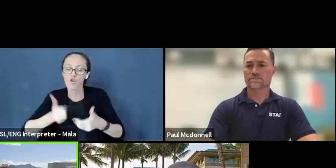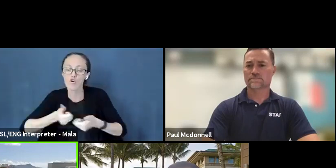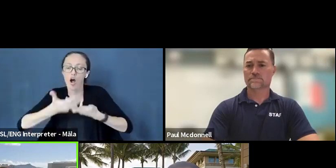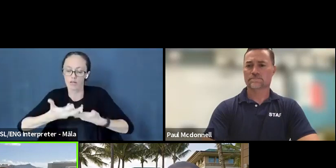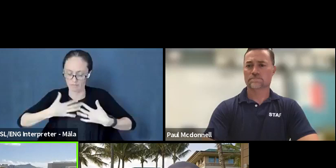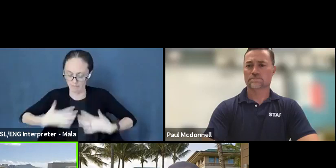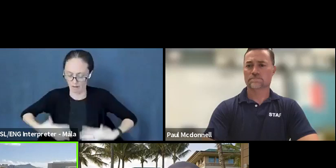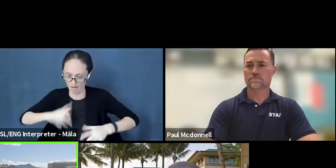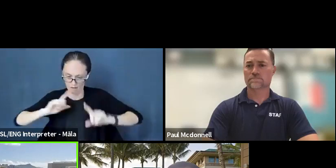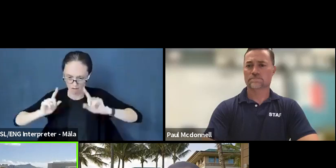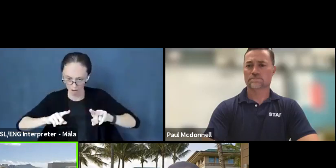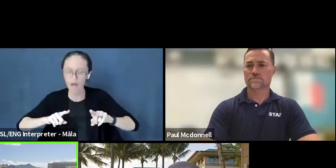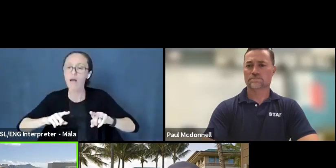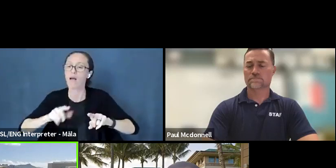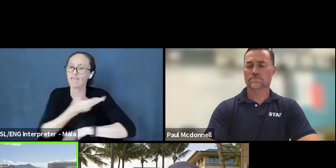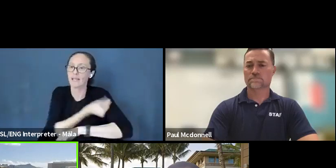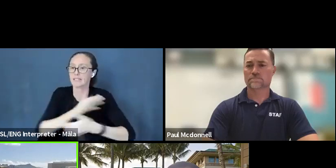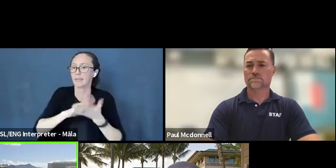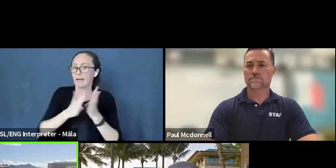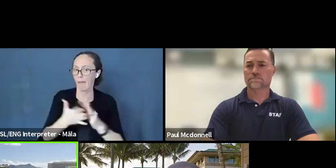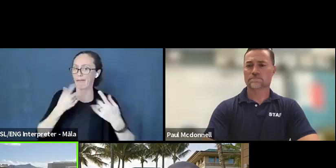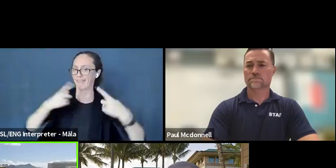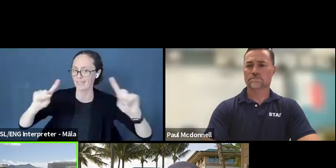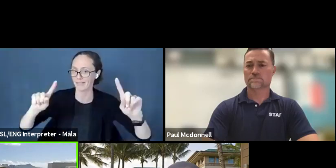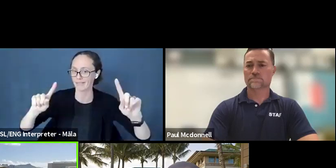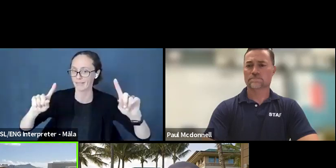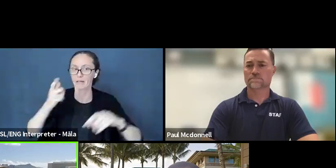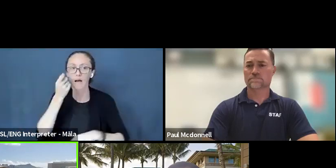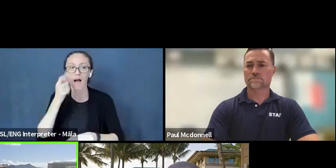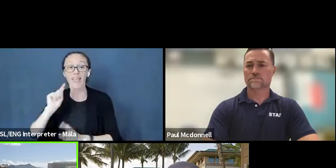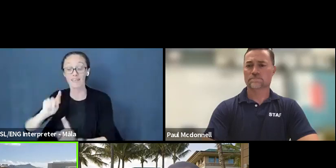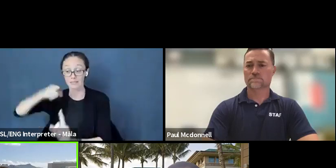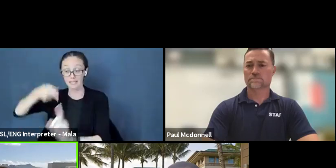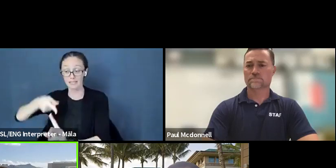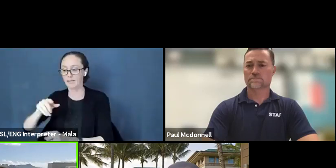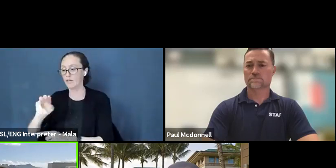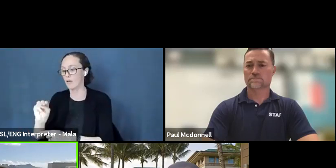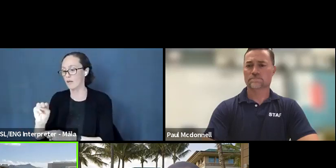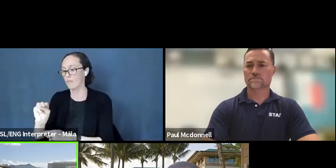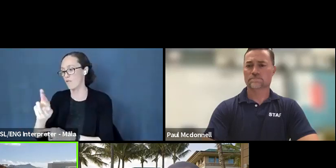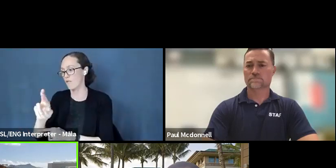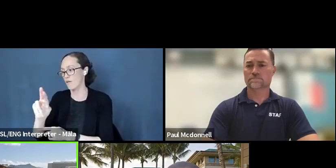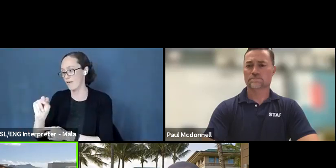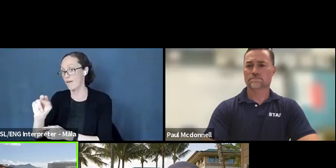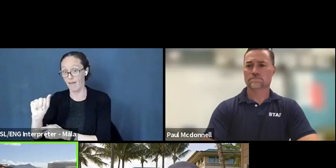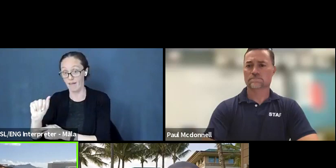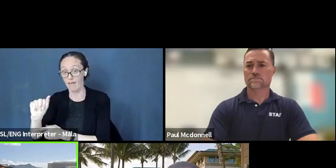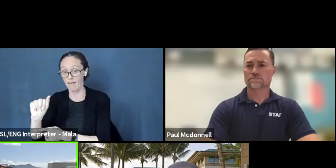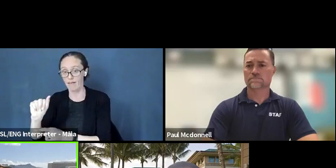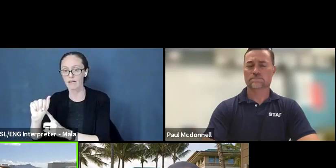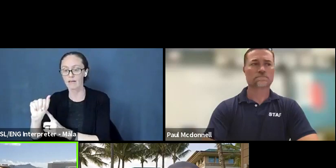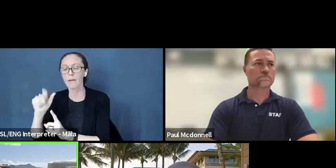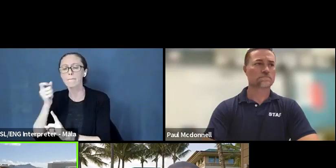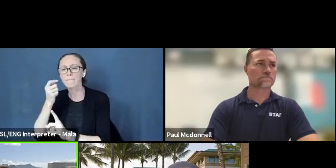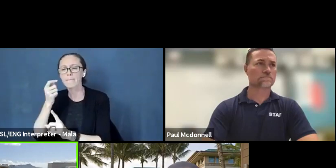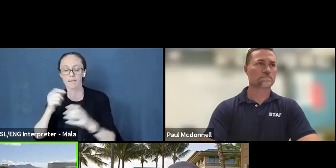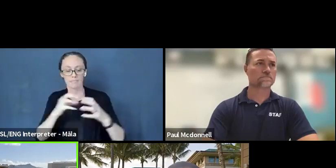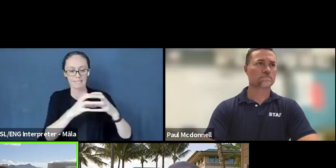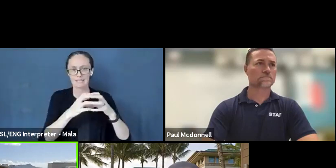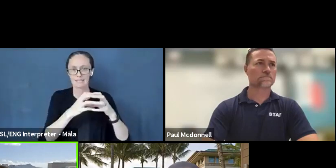But this particular messenger RNA it gets into the cell but it doesn't get into the